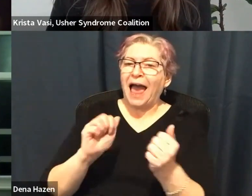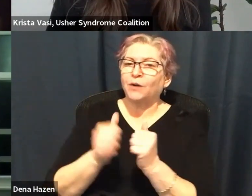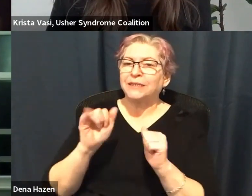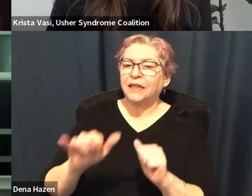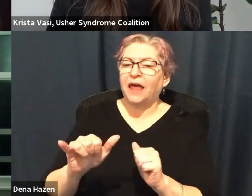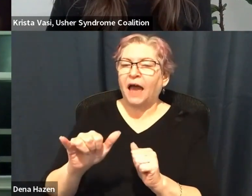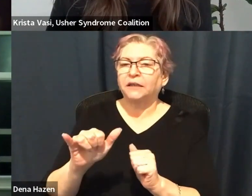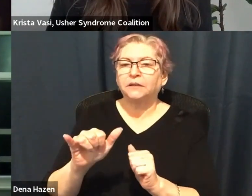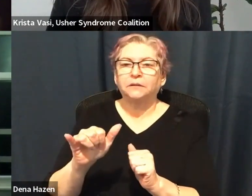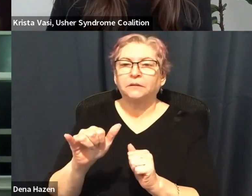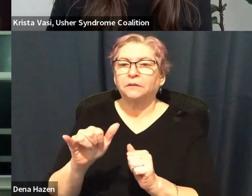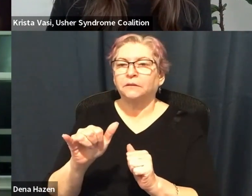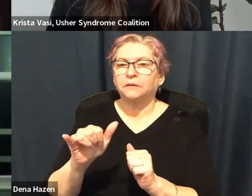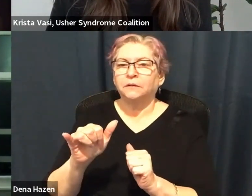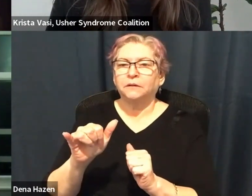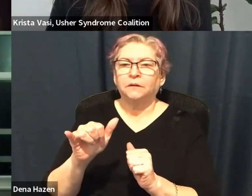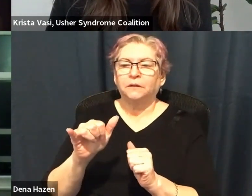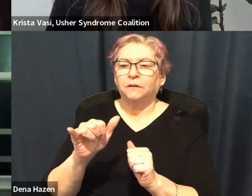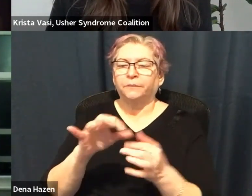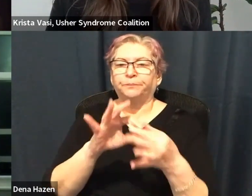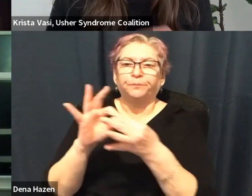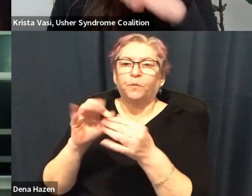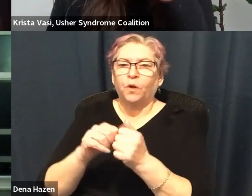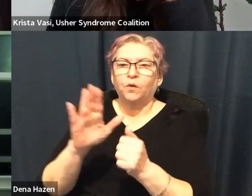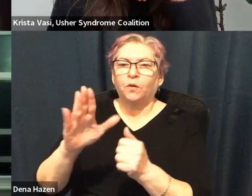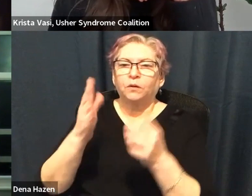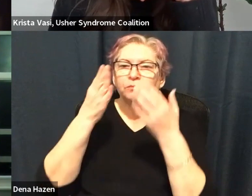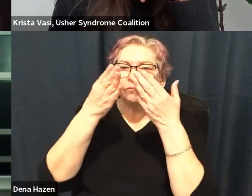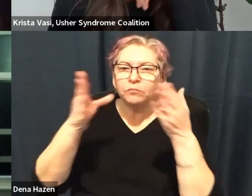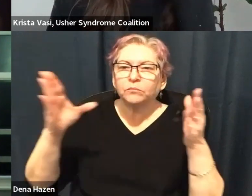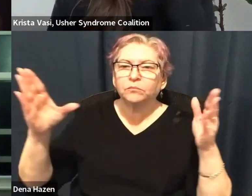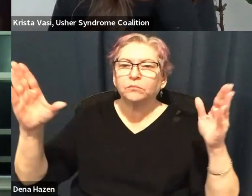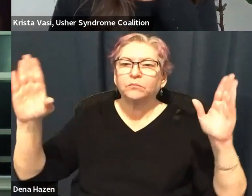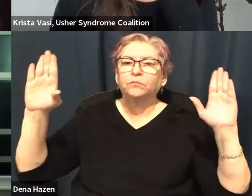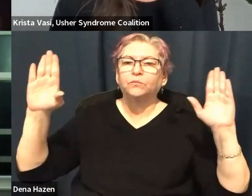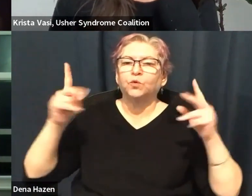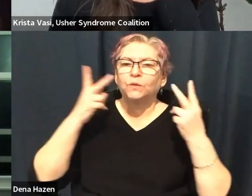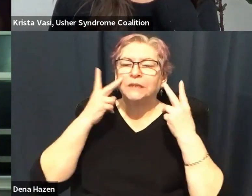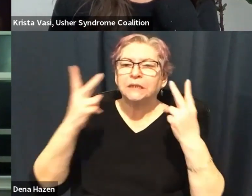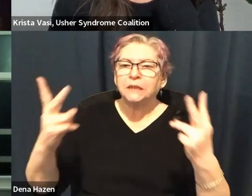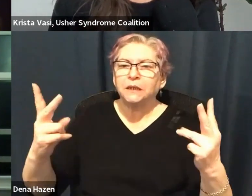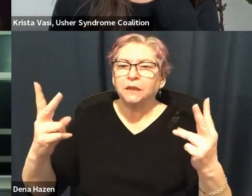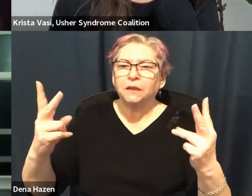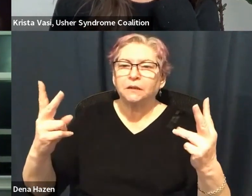improved peripheral vision?"